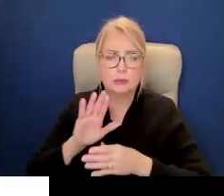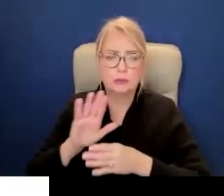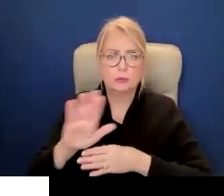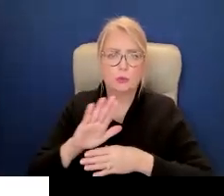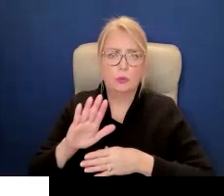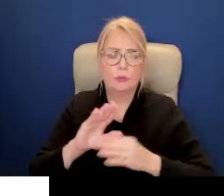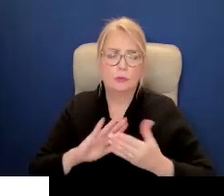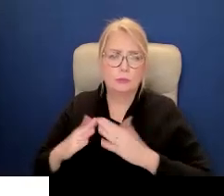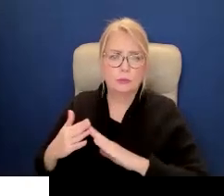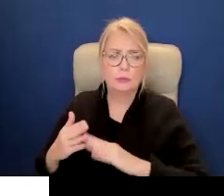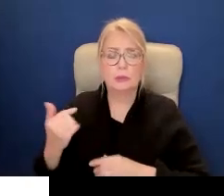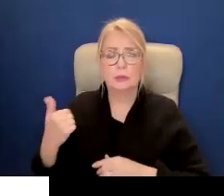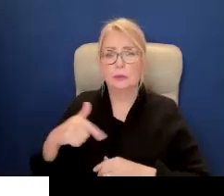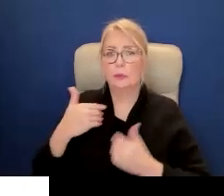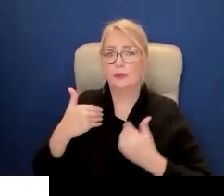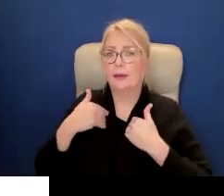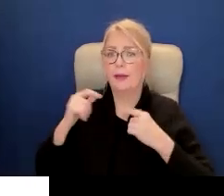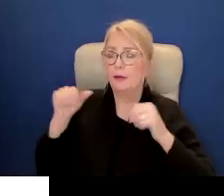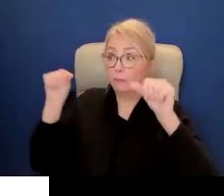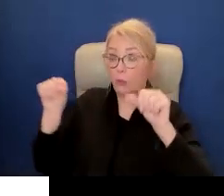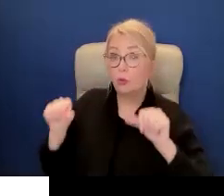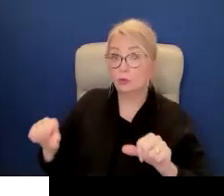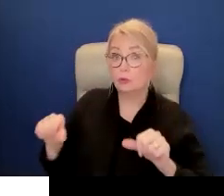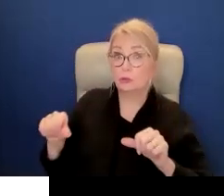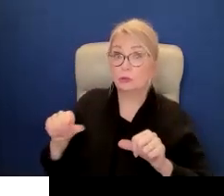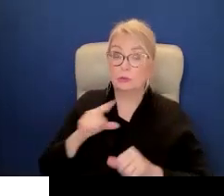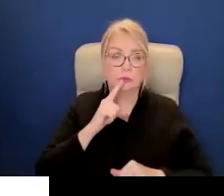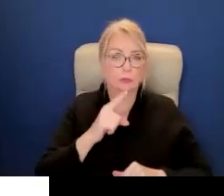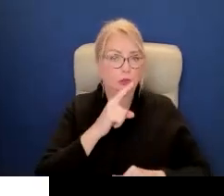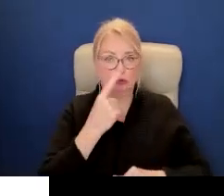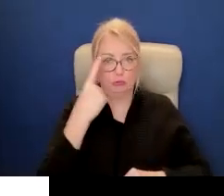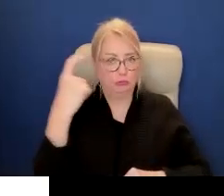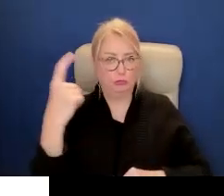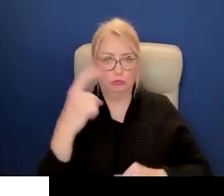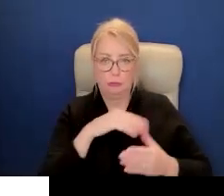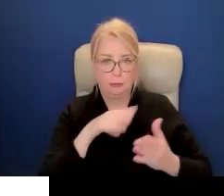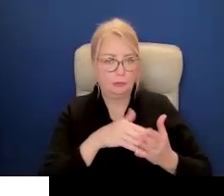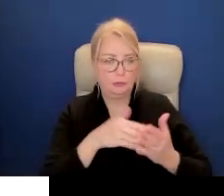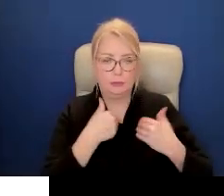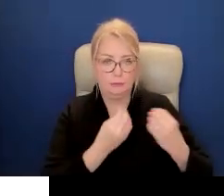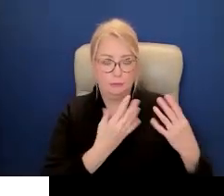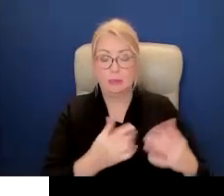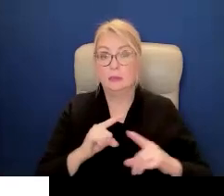I'm sure the Dream Center has several where we put, you know, free consultation. There's a QR code, and people can scan it